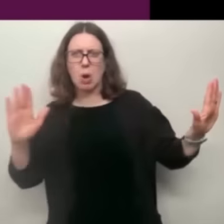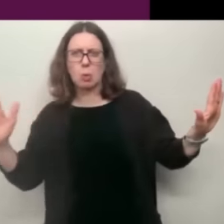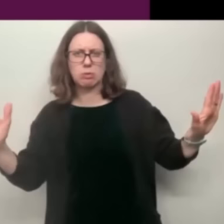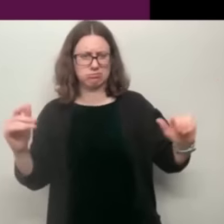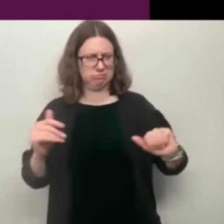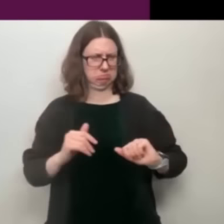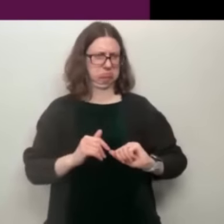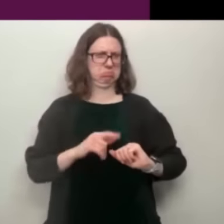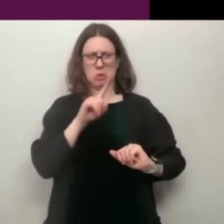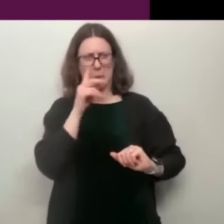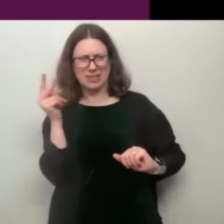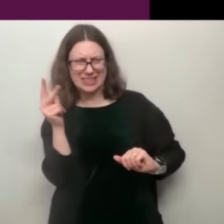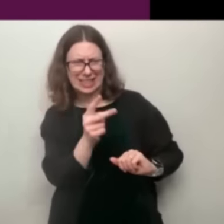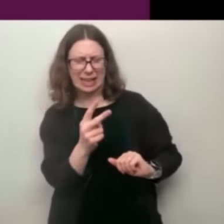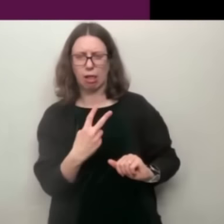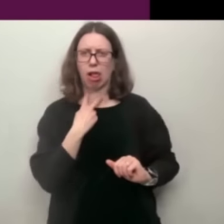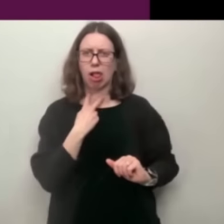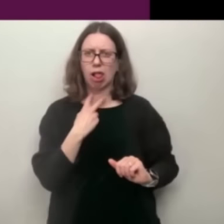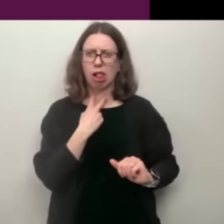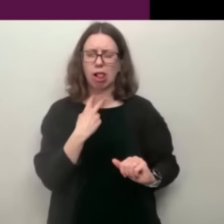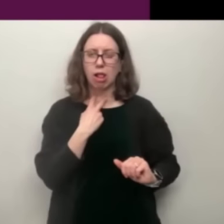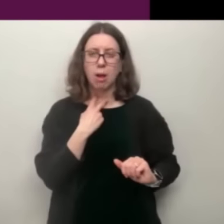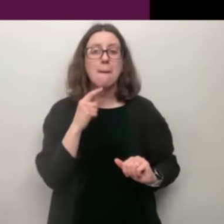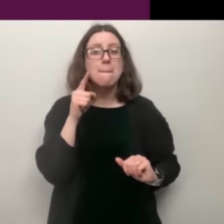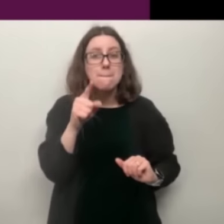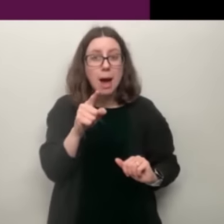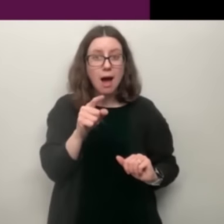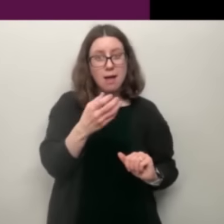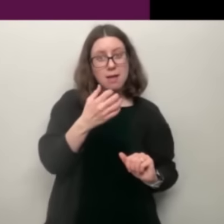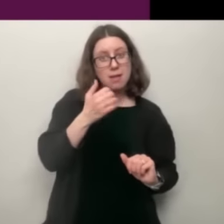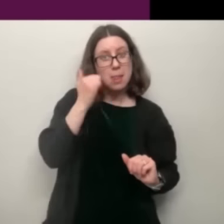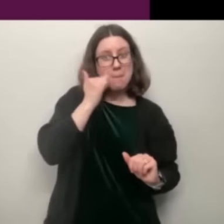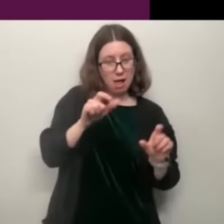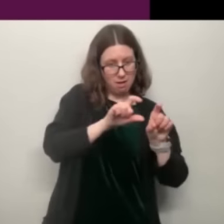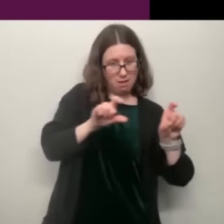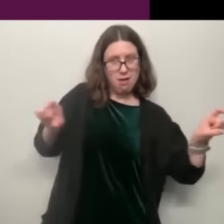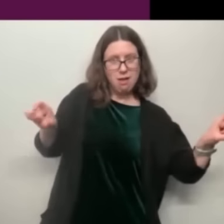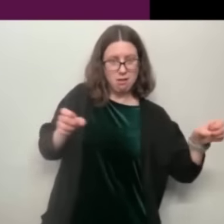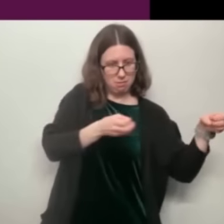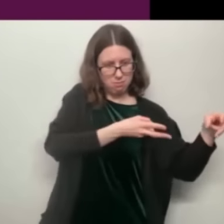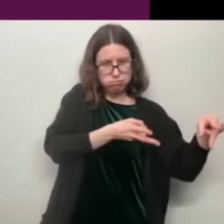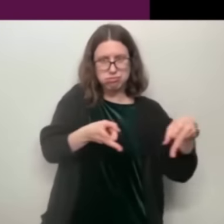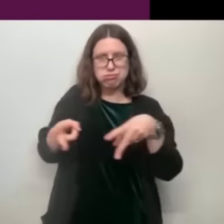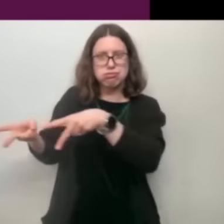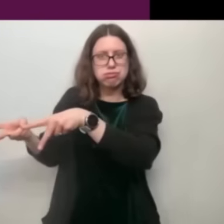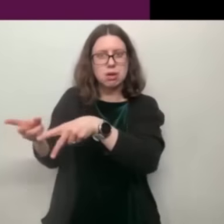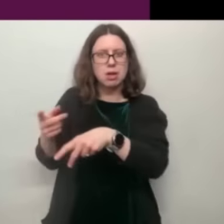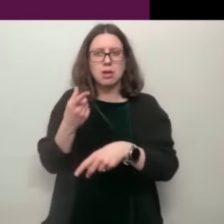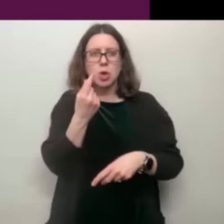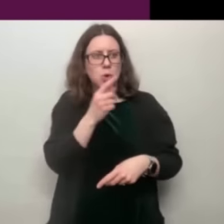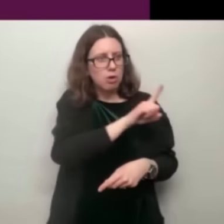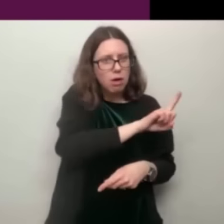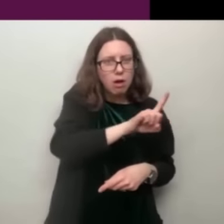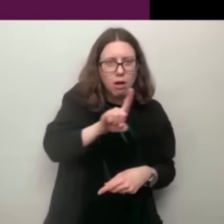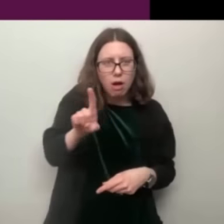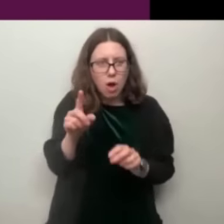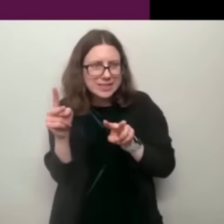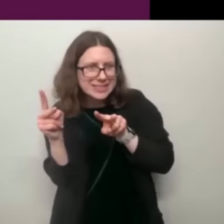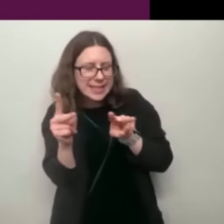what was fantastic was it was so well received, people would come, they would see the bridge like this, but rather than being disappointed, they were drawn in